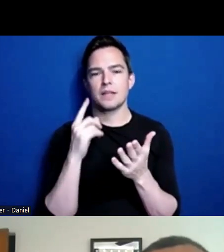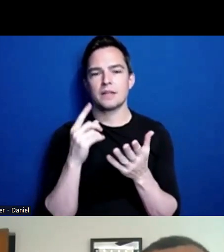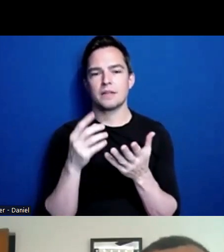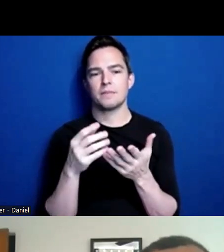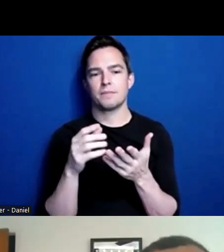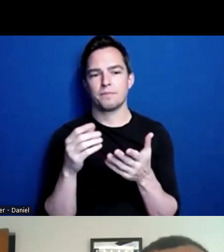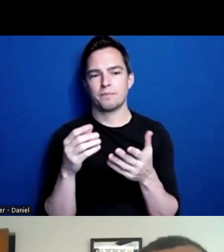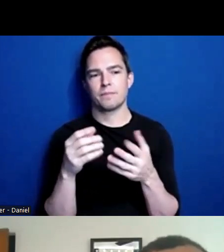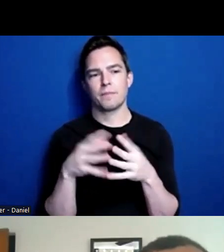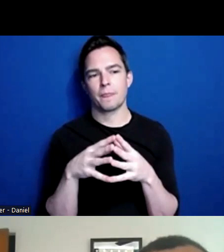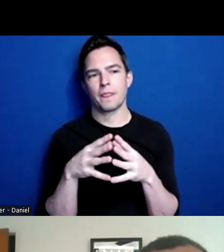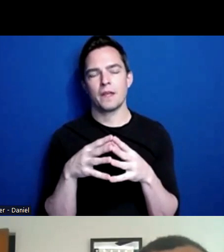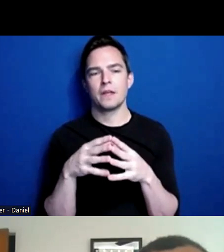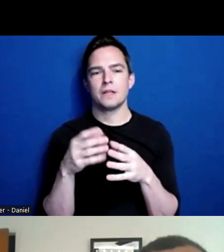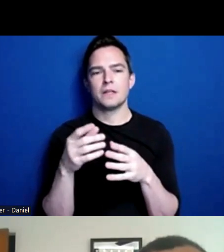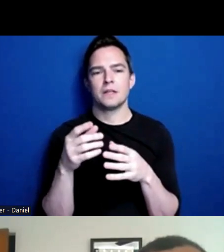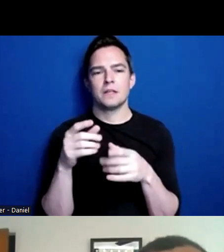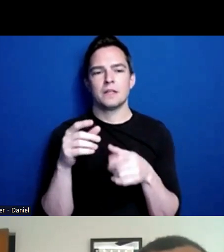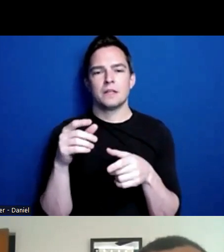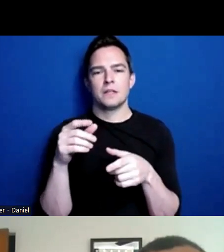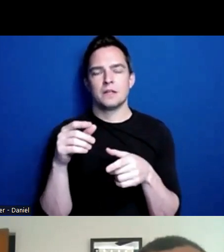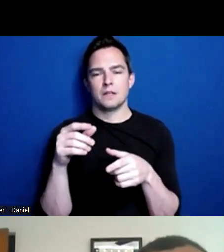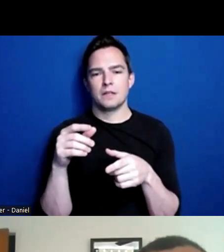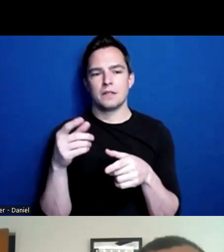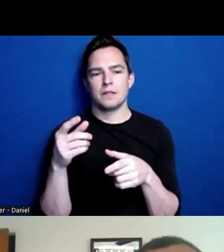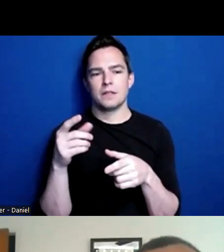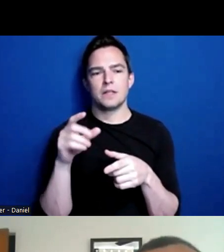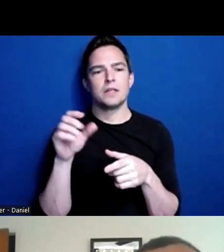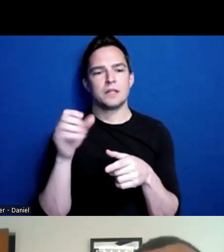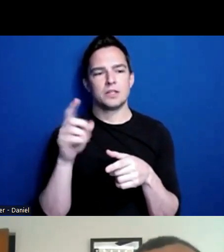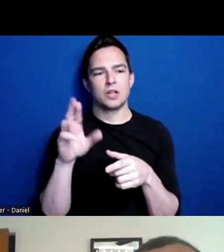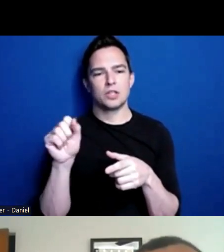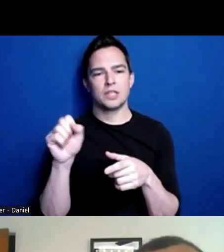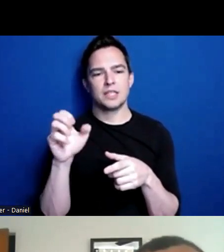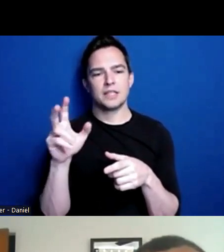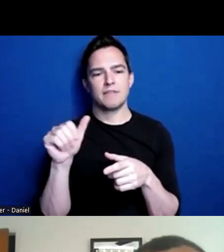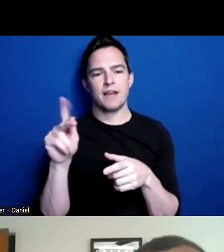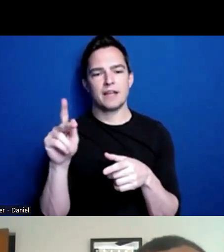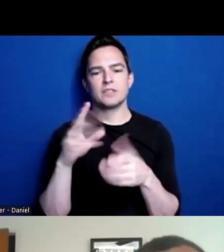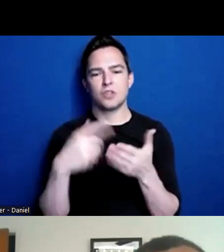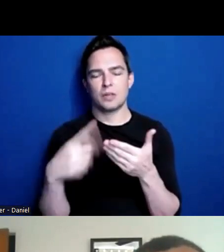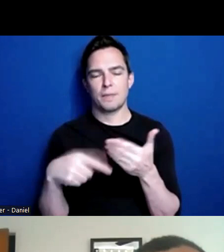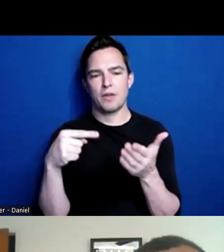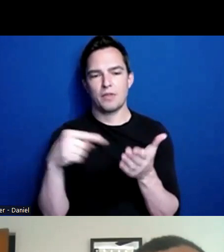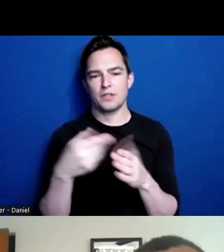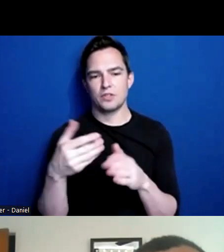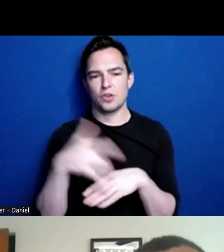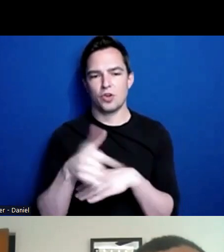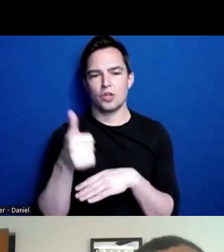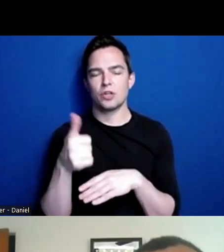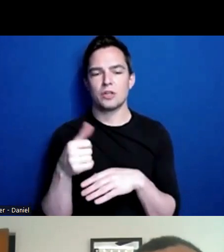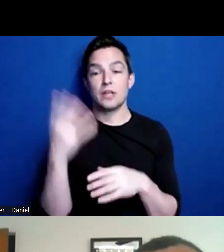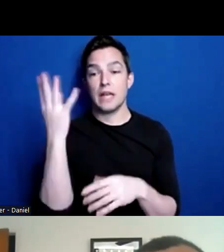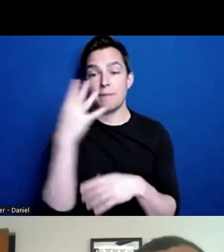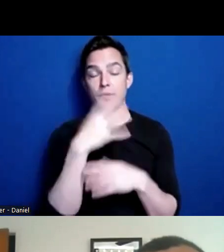talked about this, like how we need more work with immigrant population, refugee population,